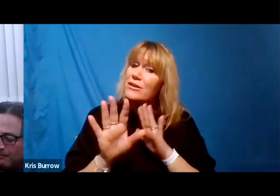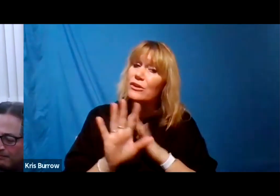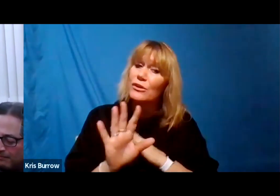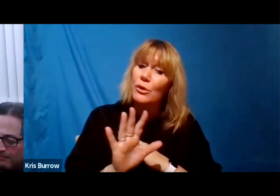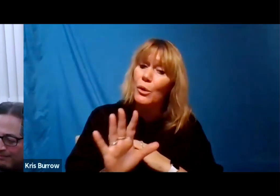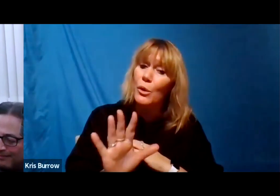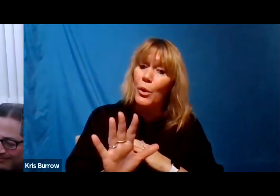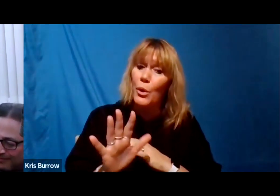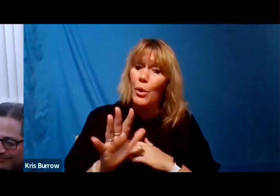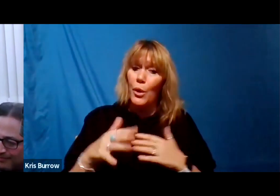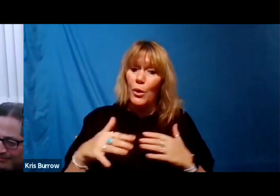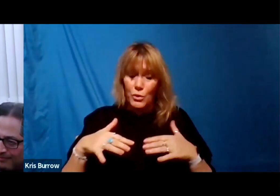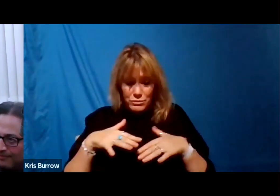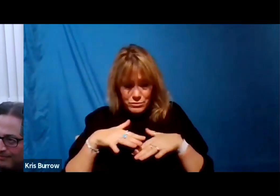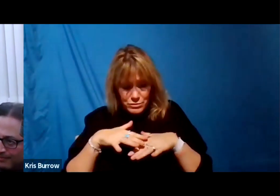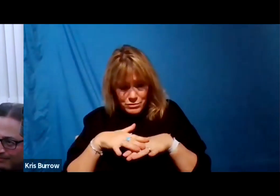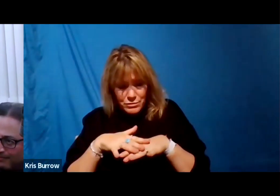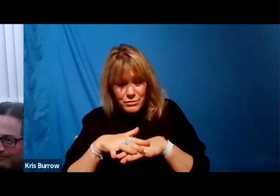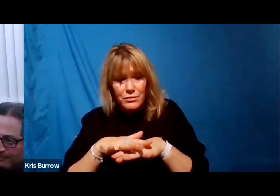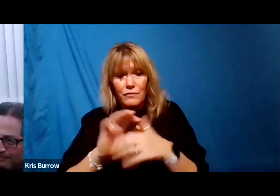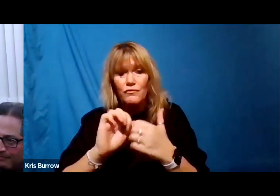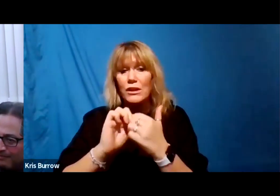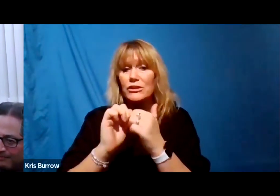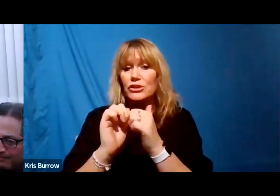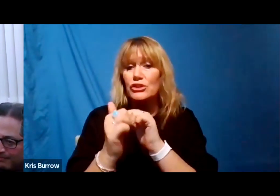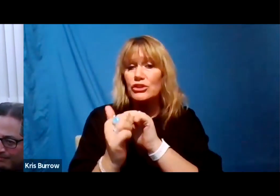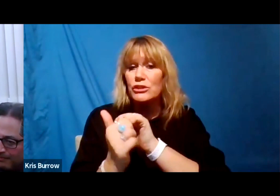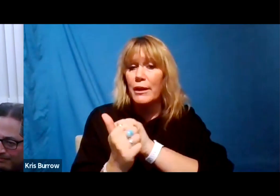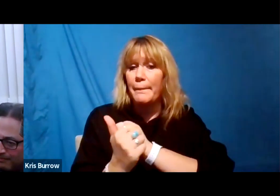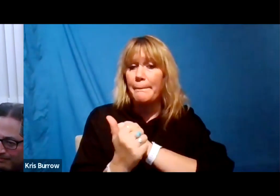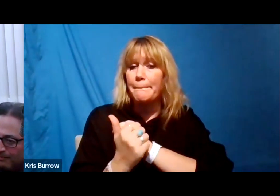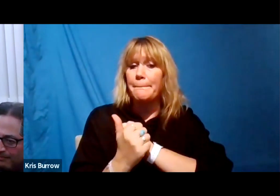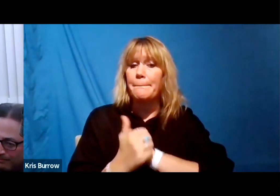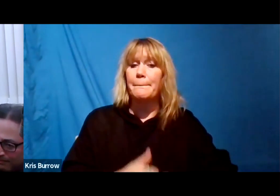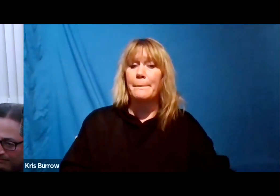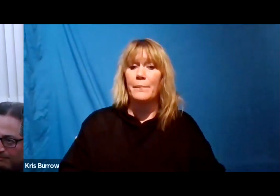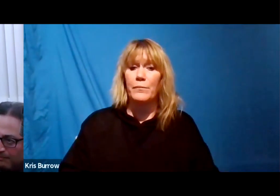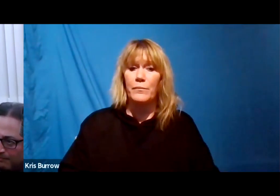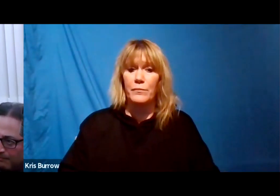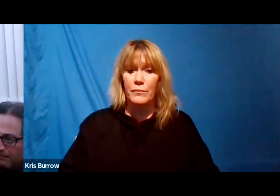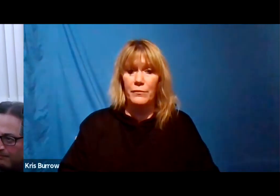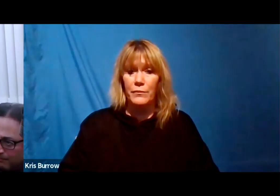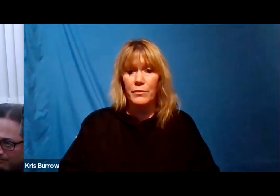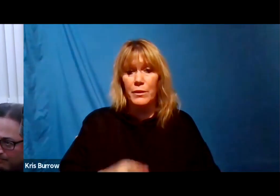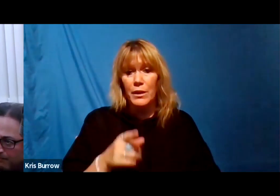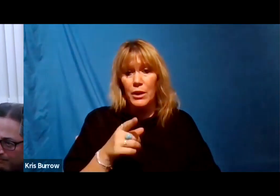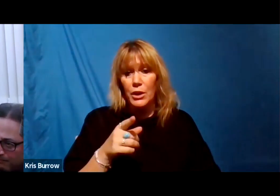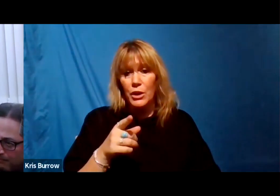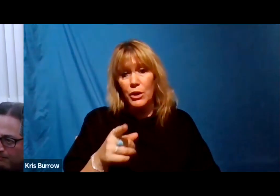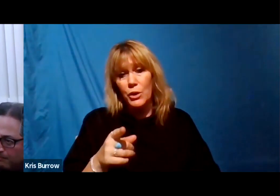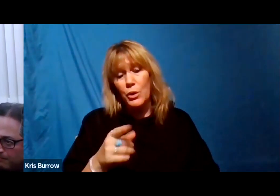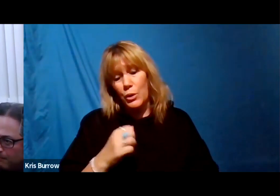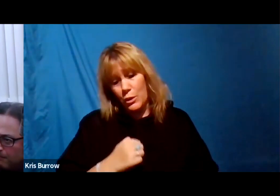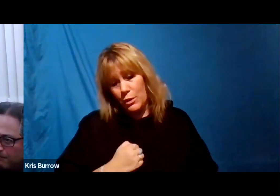better there is a few photographs actually.